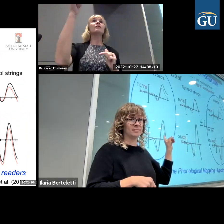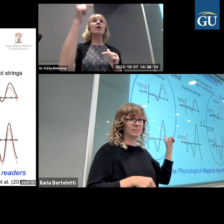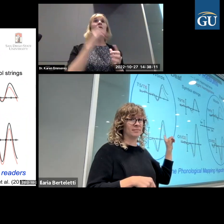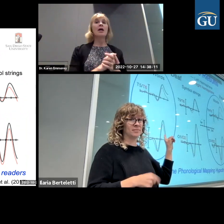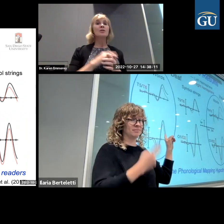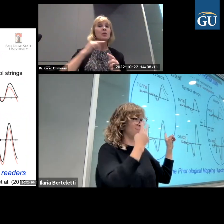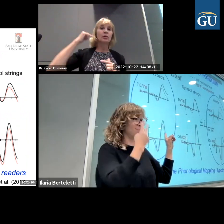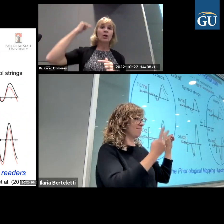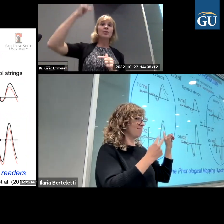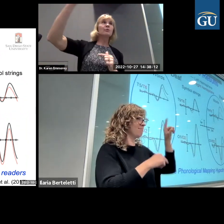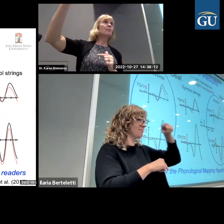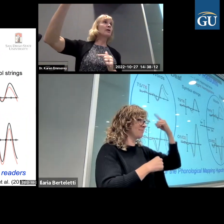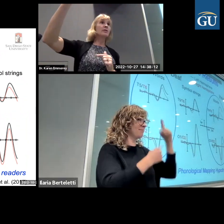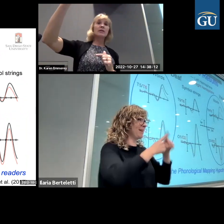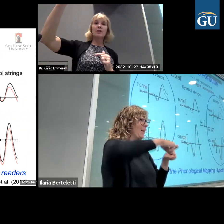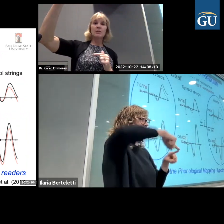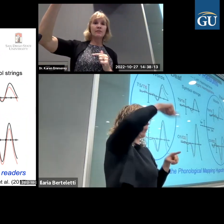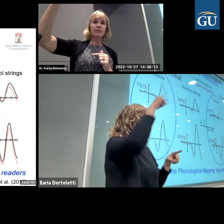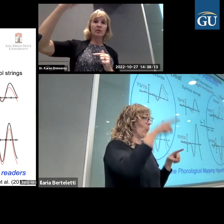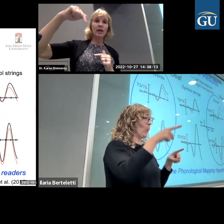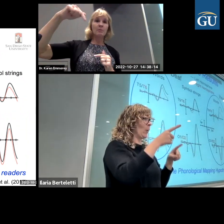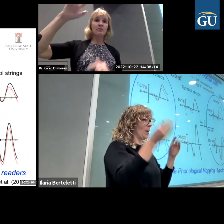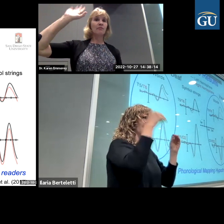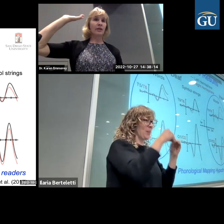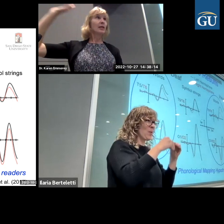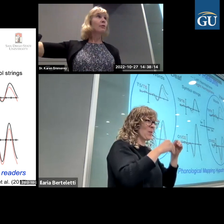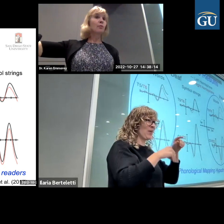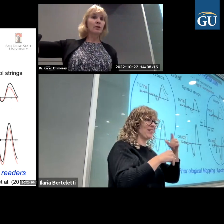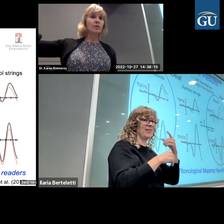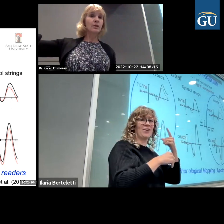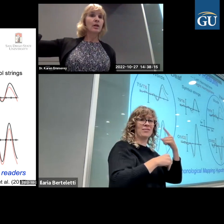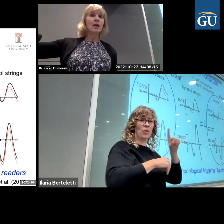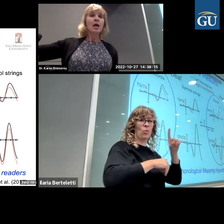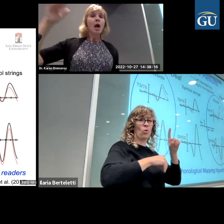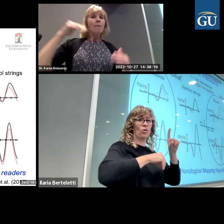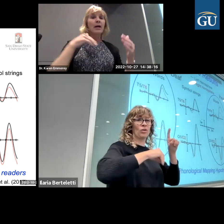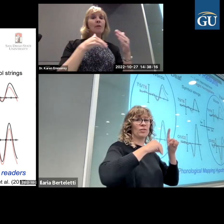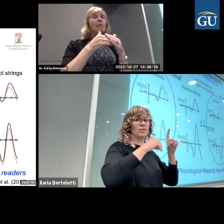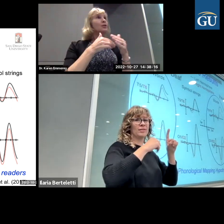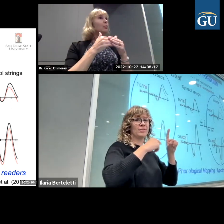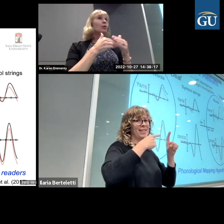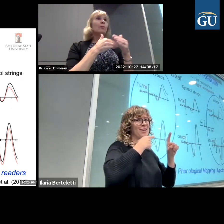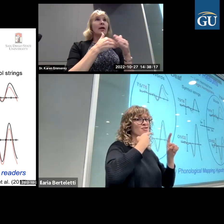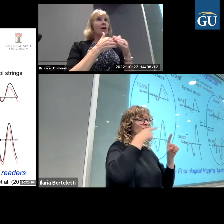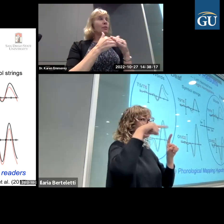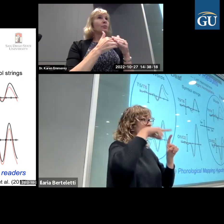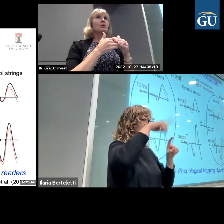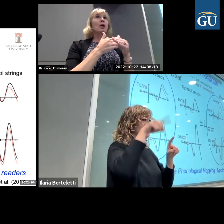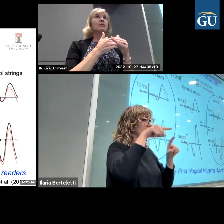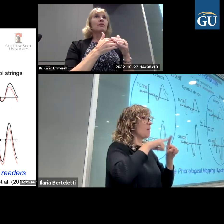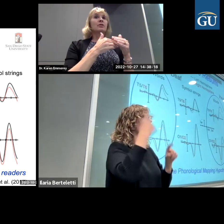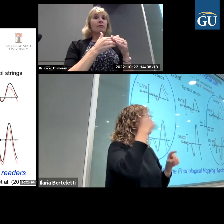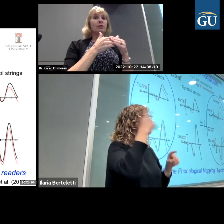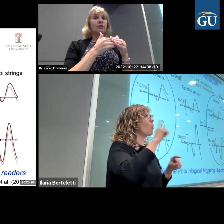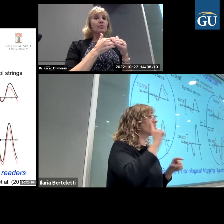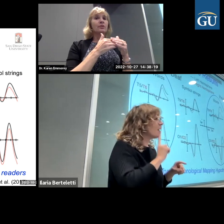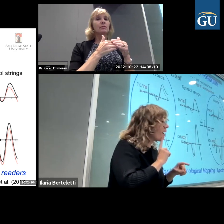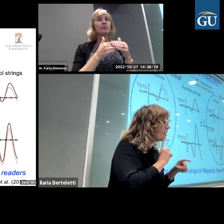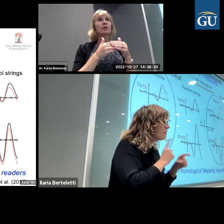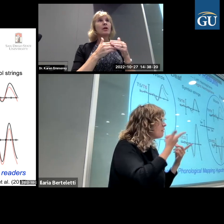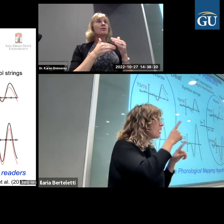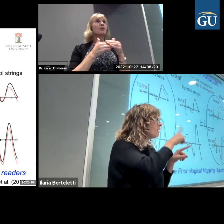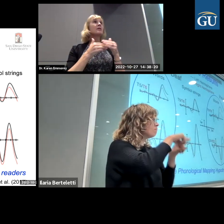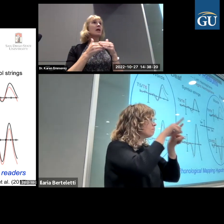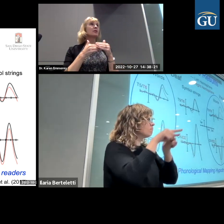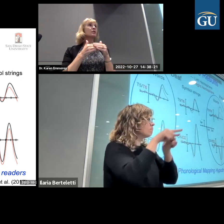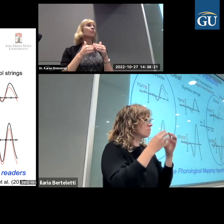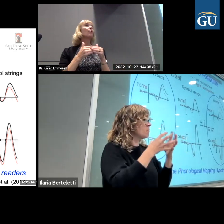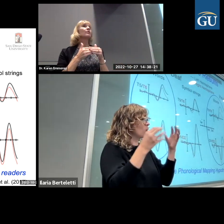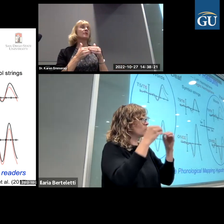So this actually supports this idea. Um, a phonological mapping for the hearing meters that you get this shift to the left hemisphere, because you're linking orthography to auditory phonology